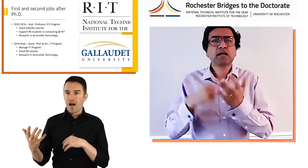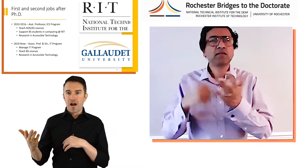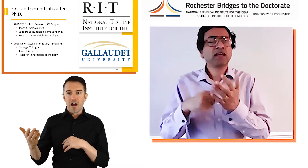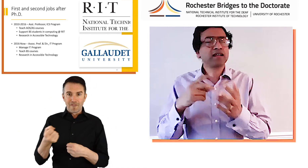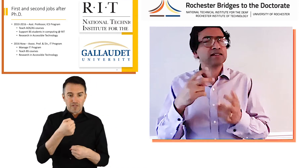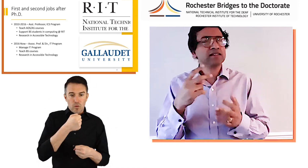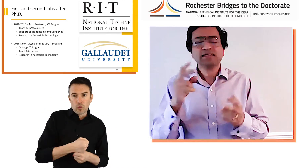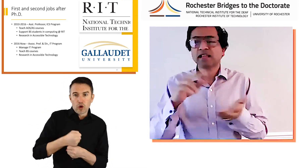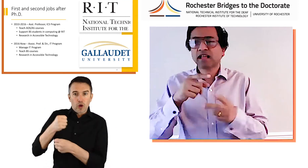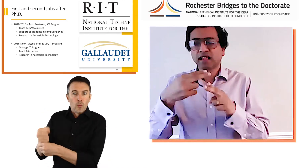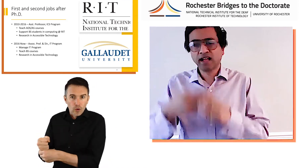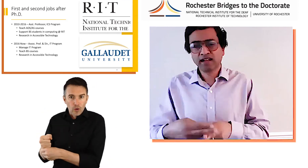around the same time...